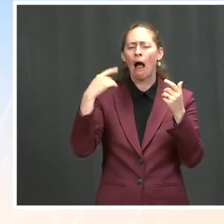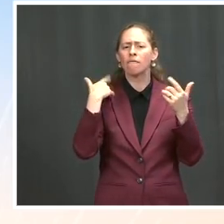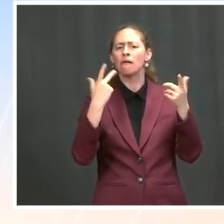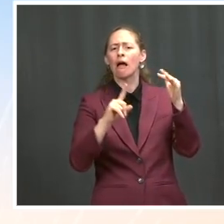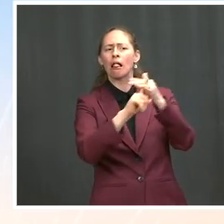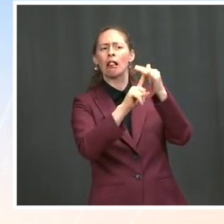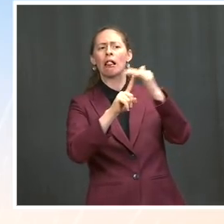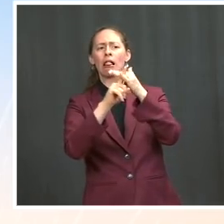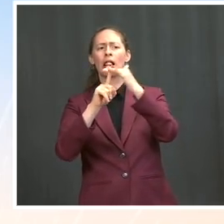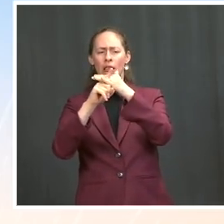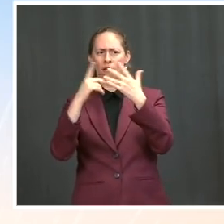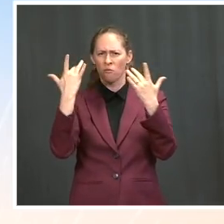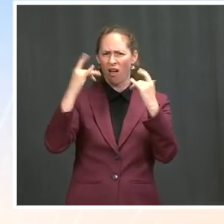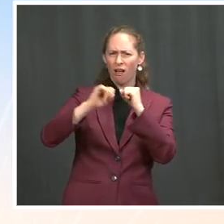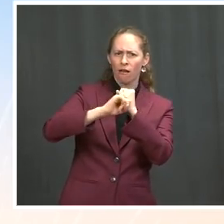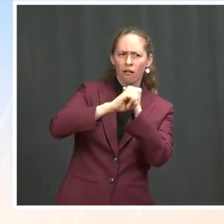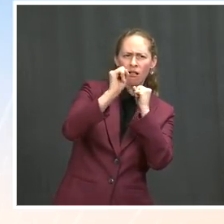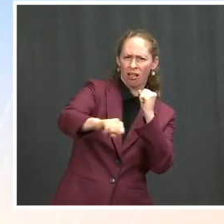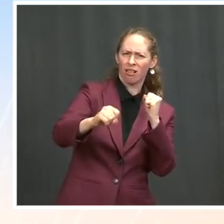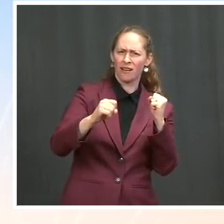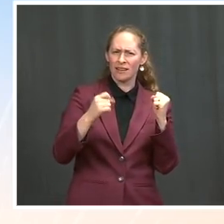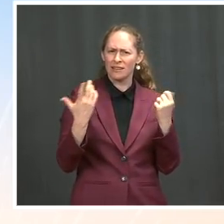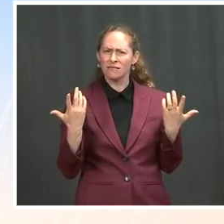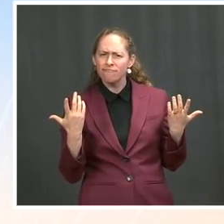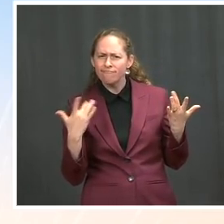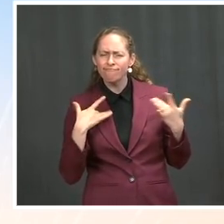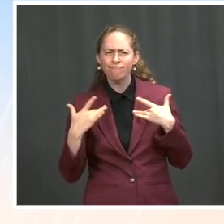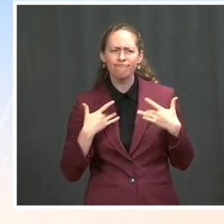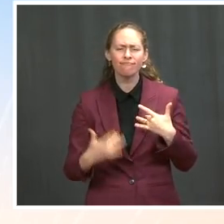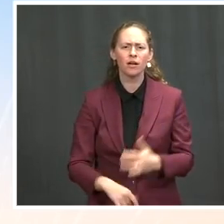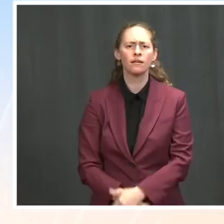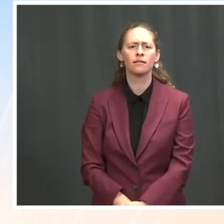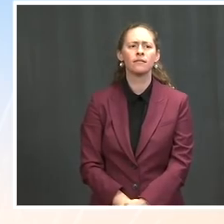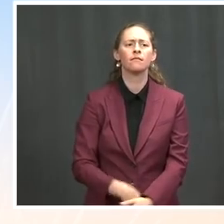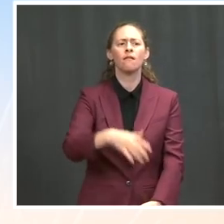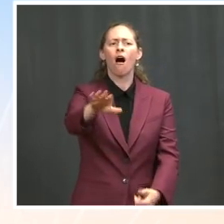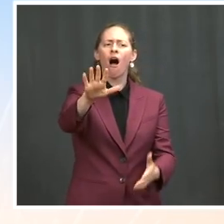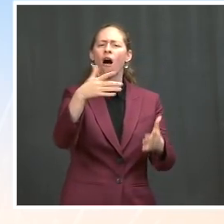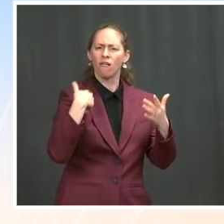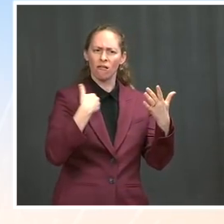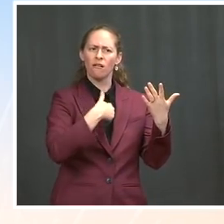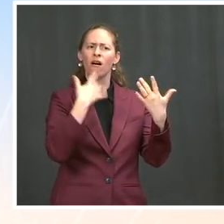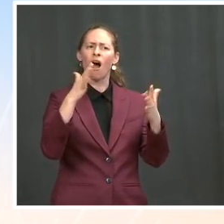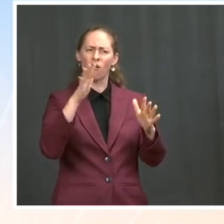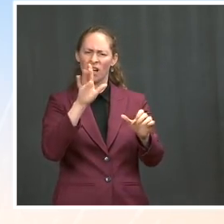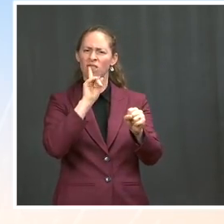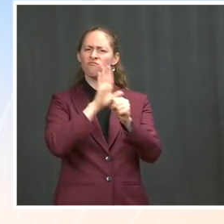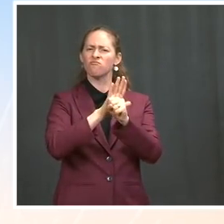Ms. Psaki: Well, first, let me say we've -- we're committed to allo- we're committed allocating those doses; we've done exactly that.